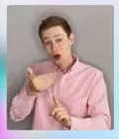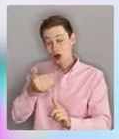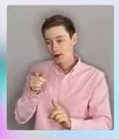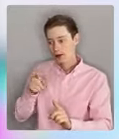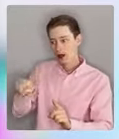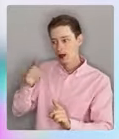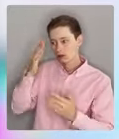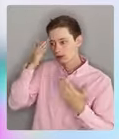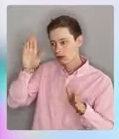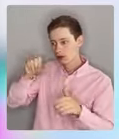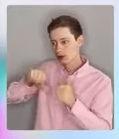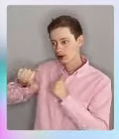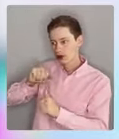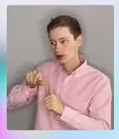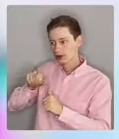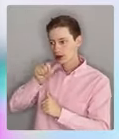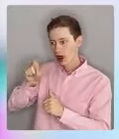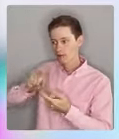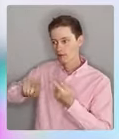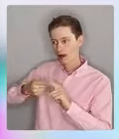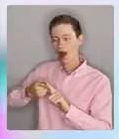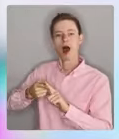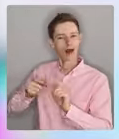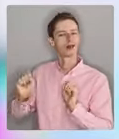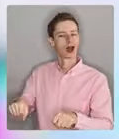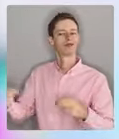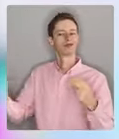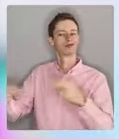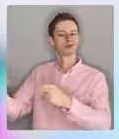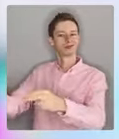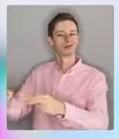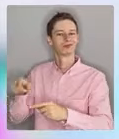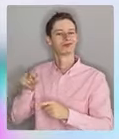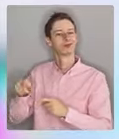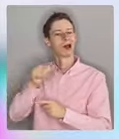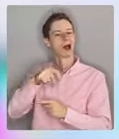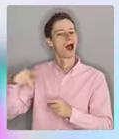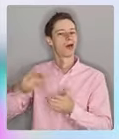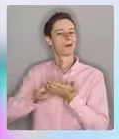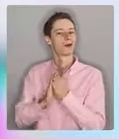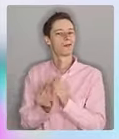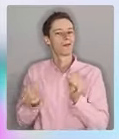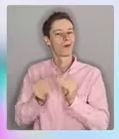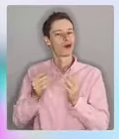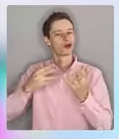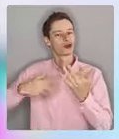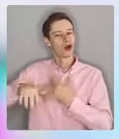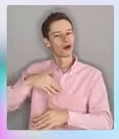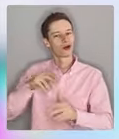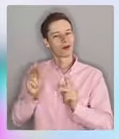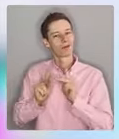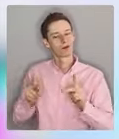Multiplayer services have been critical when developing GOLF+ to make the app more social and bring people together.